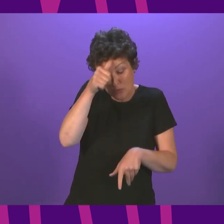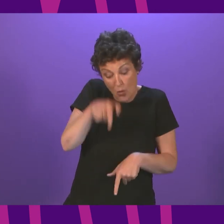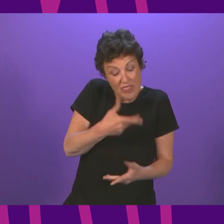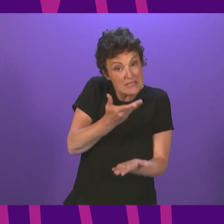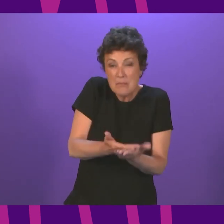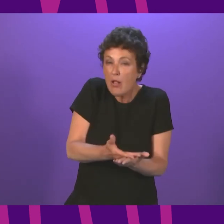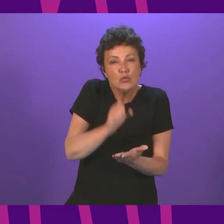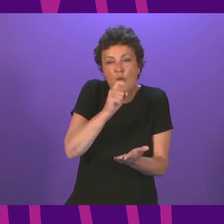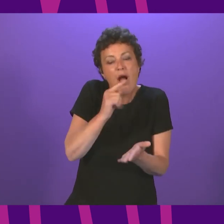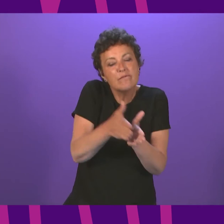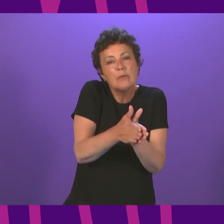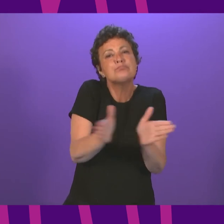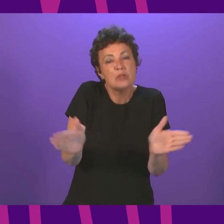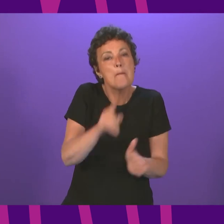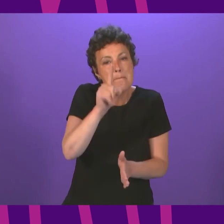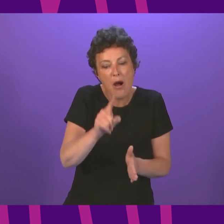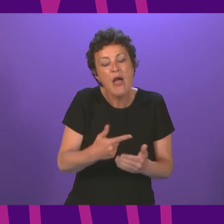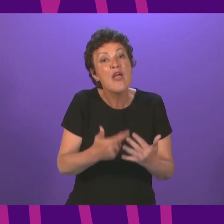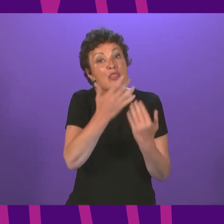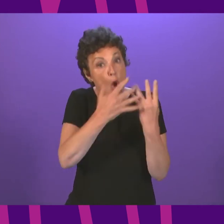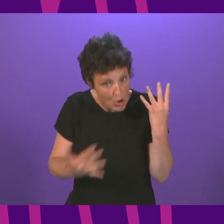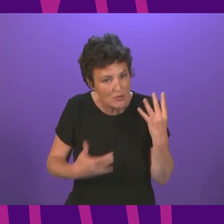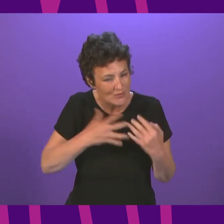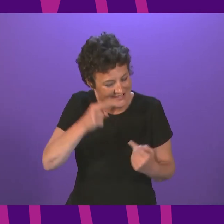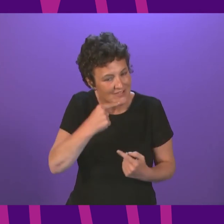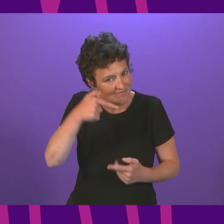I start by thanking the Parliament’s legislation team for the power of work that it has put